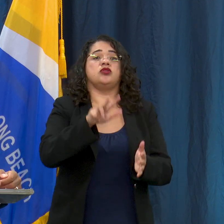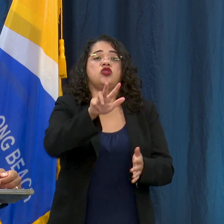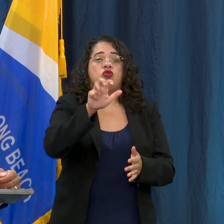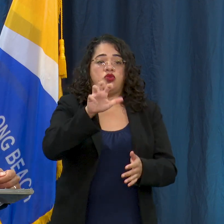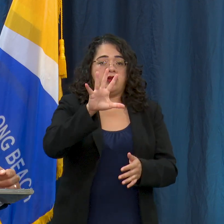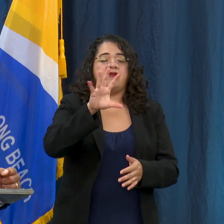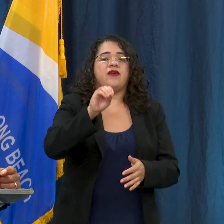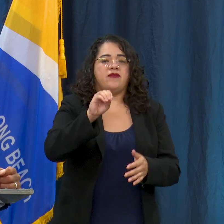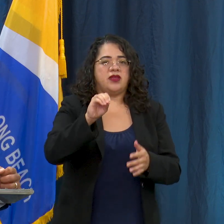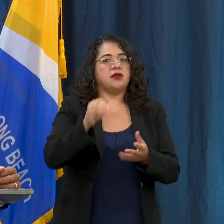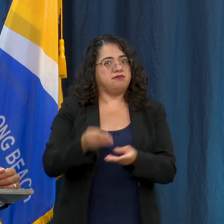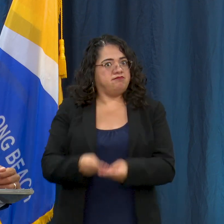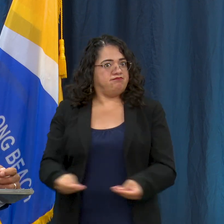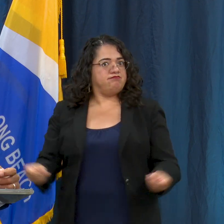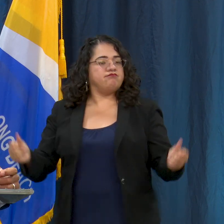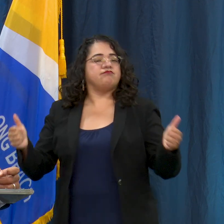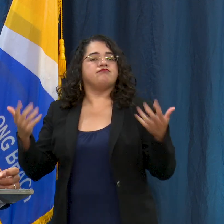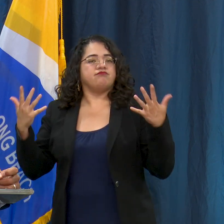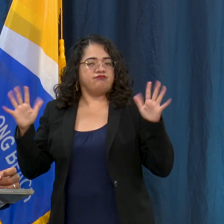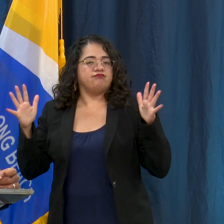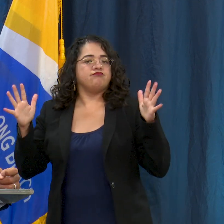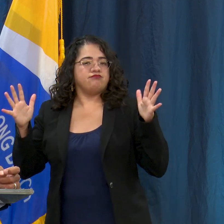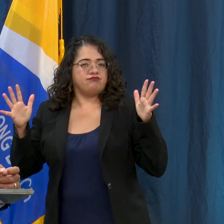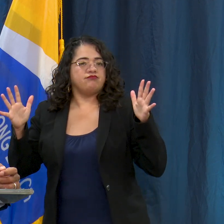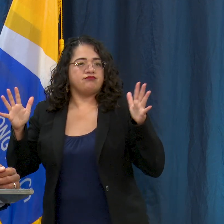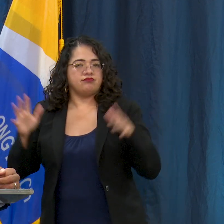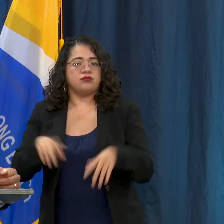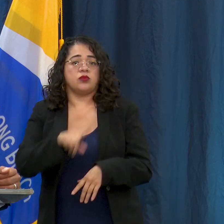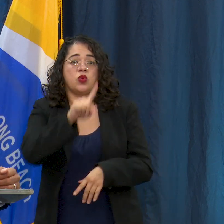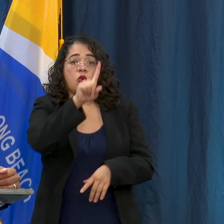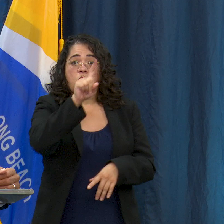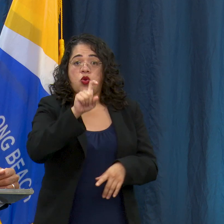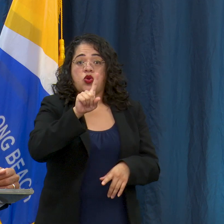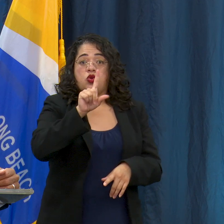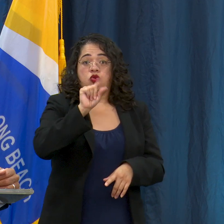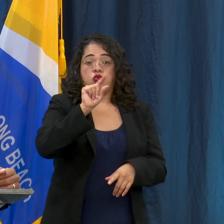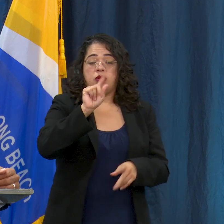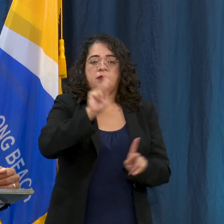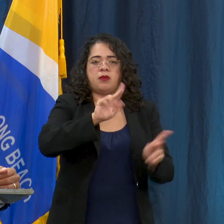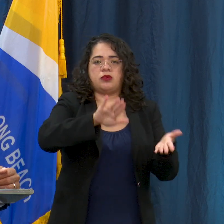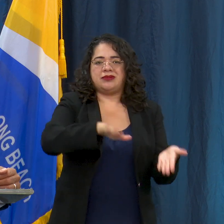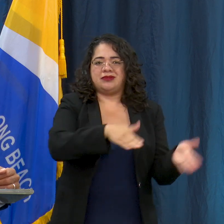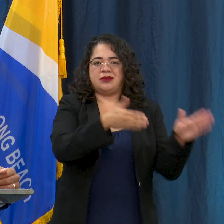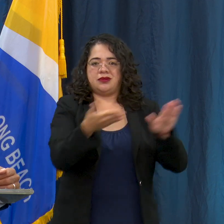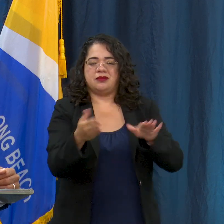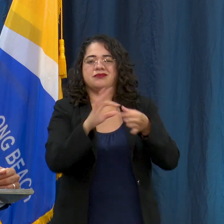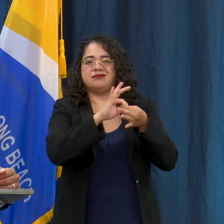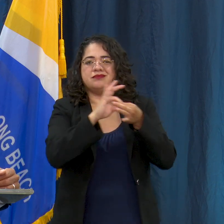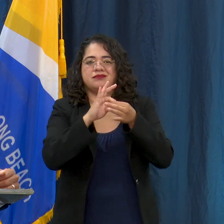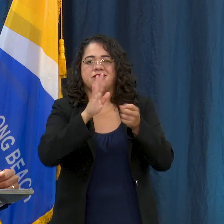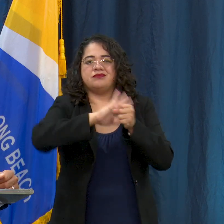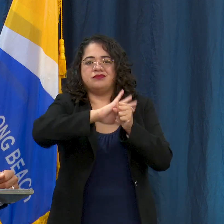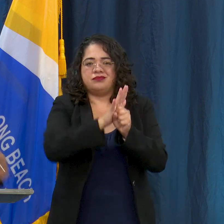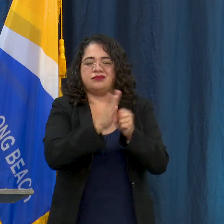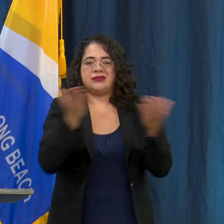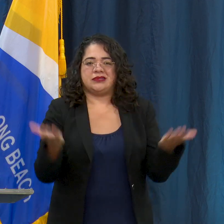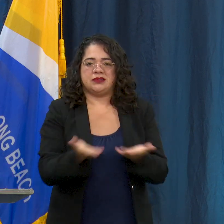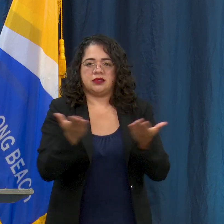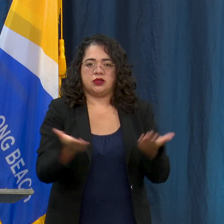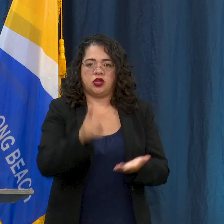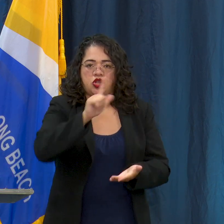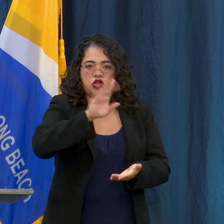we've lost 120 lives to COVID-19 total in Long Beach. I want to start today